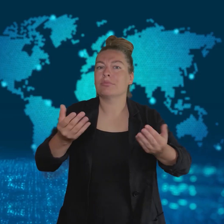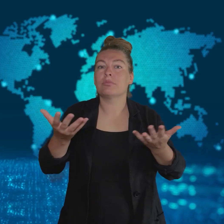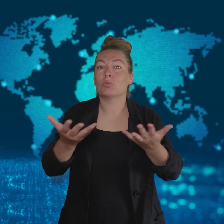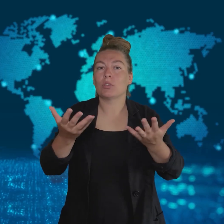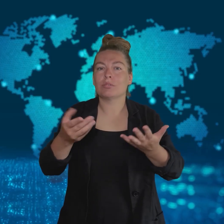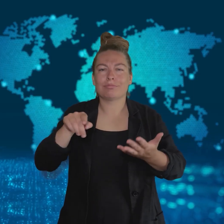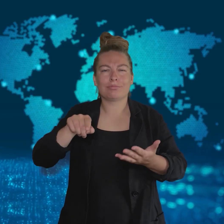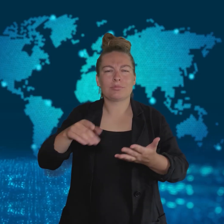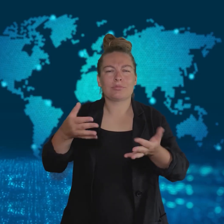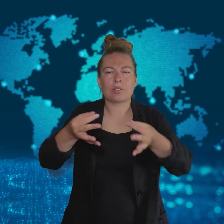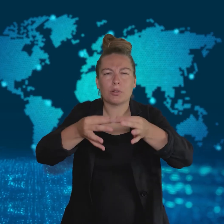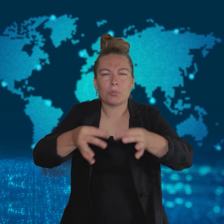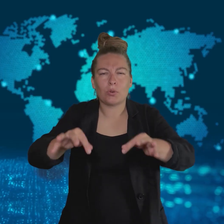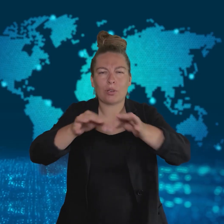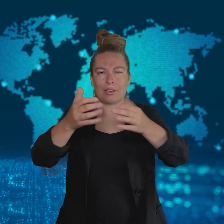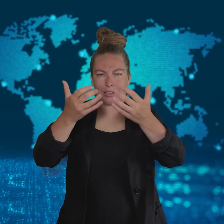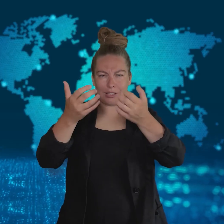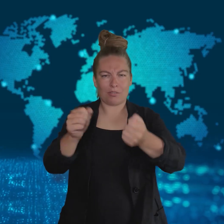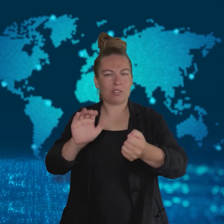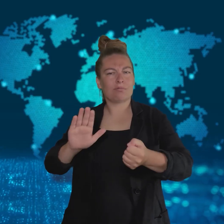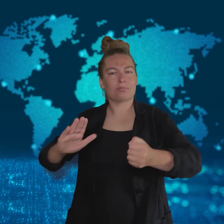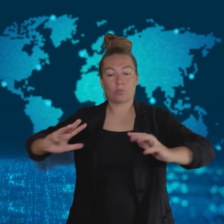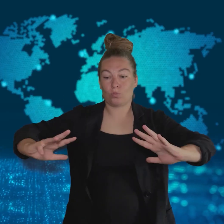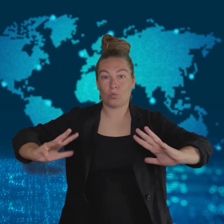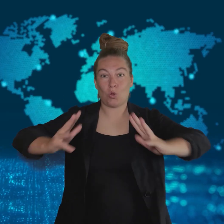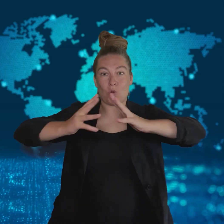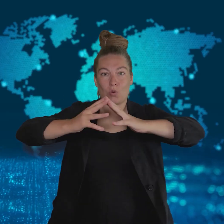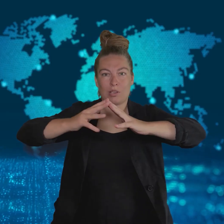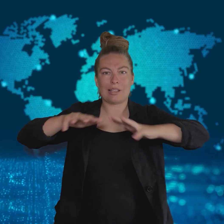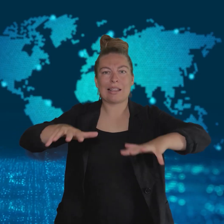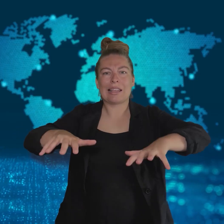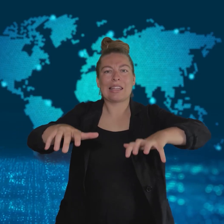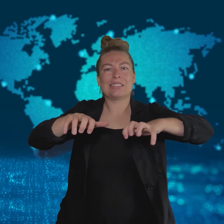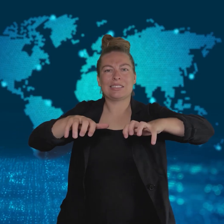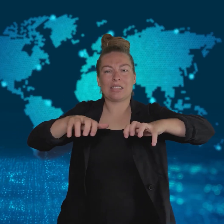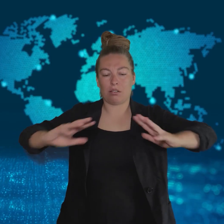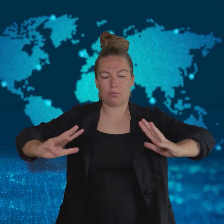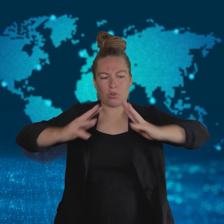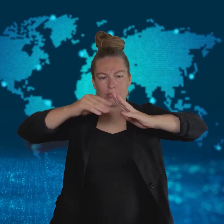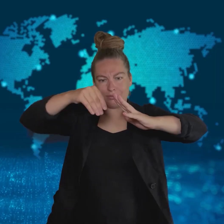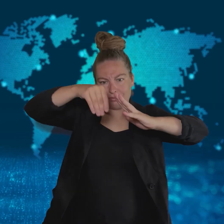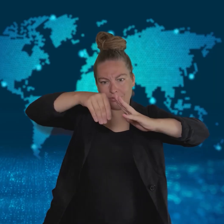As rocks broke off the mountain.